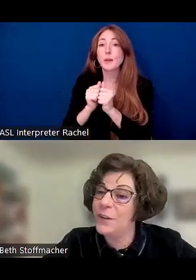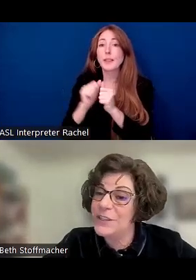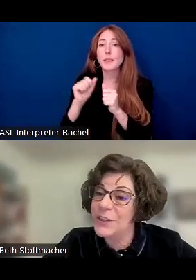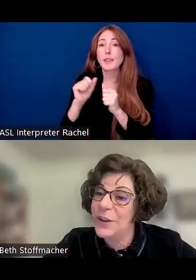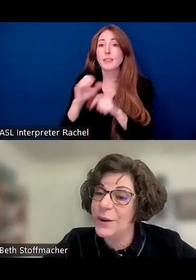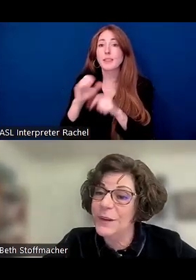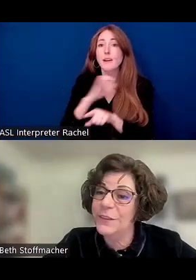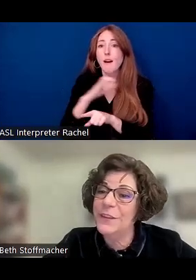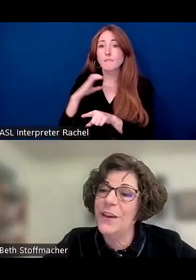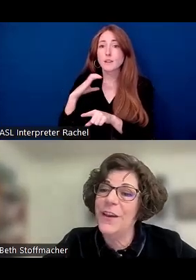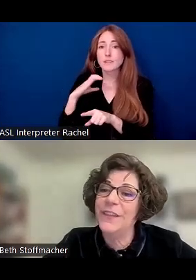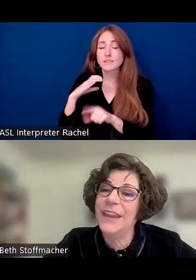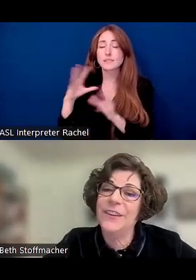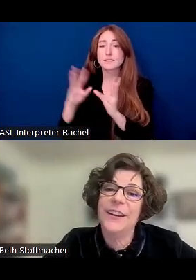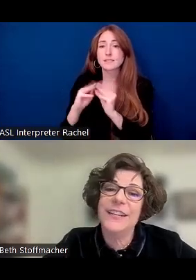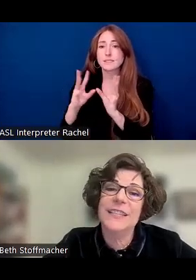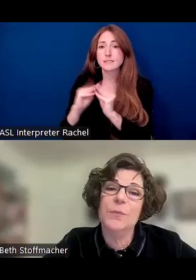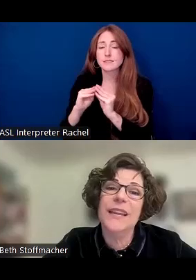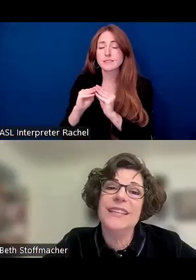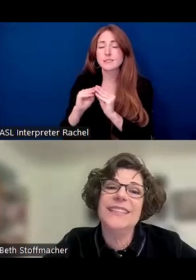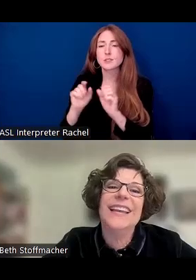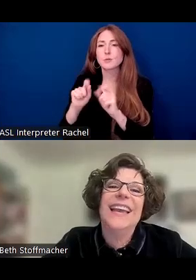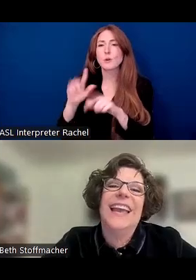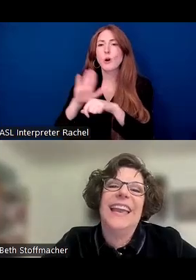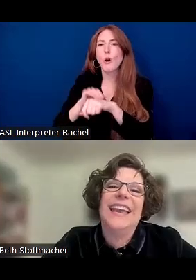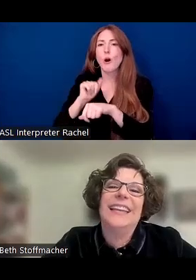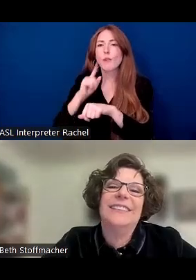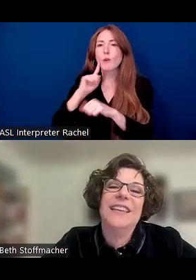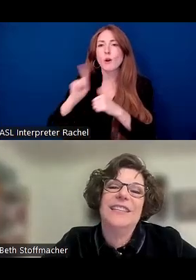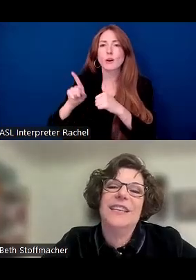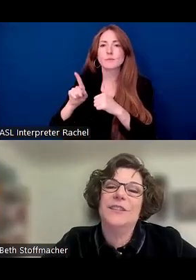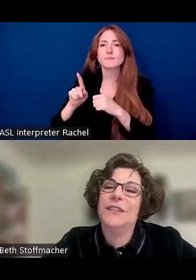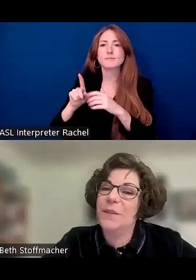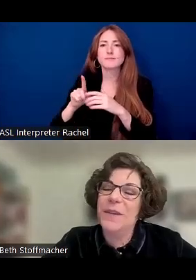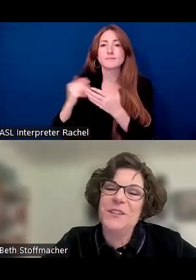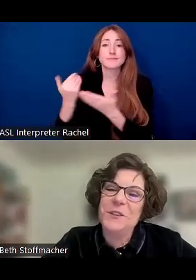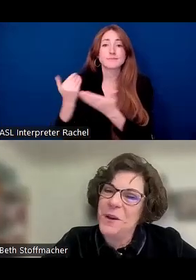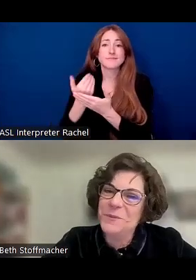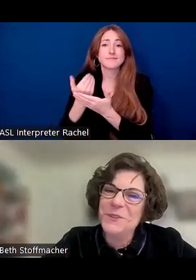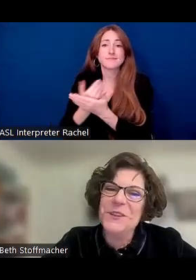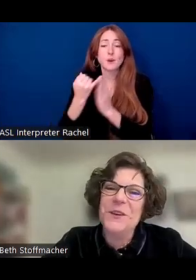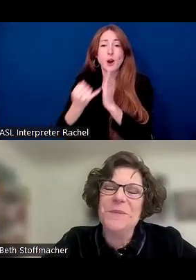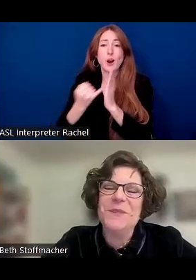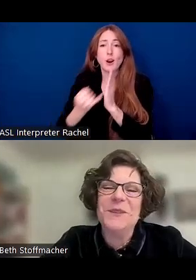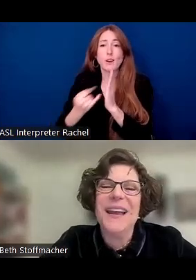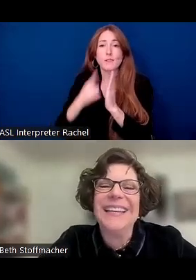original artwork for the online art exhibit. And this year's theme, as you hoped know, I'm sure by